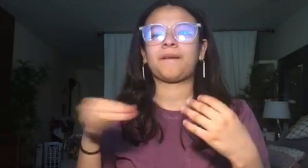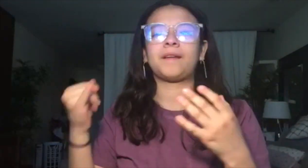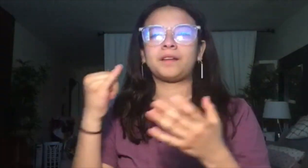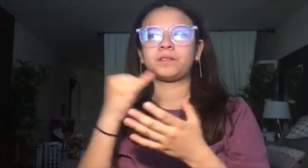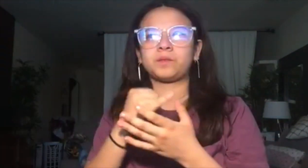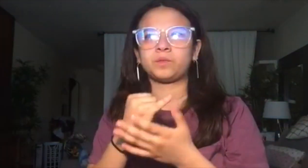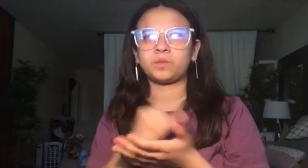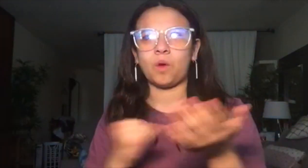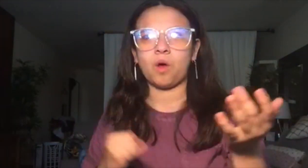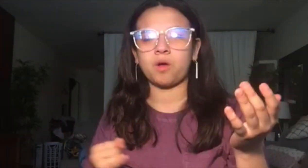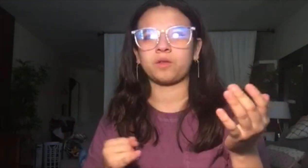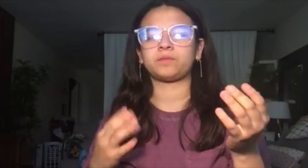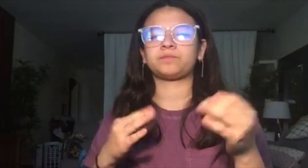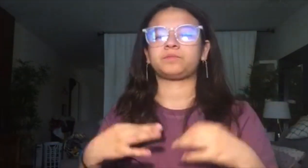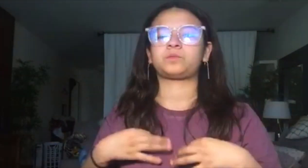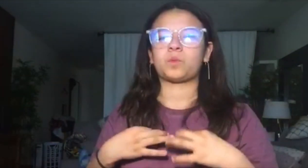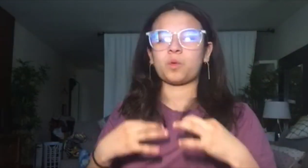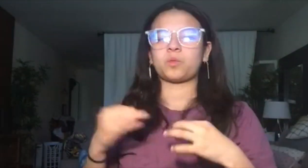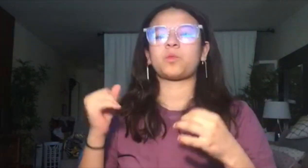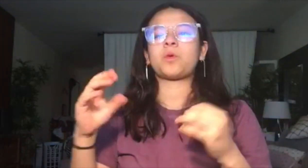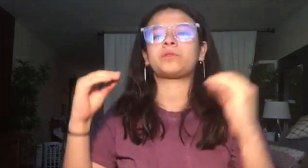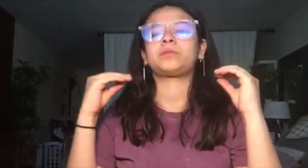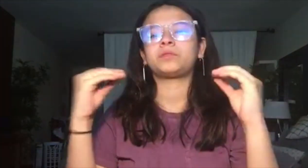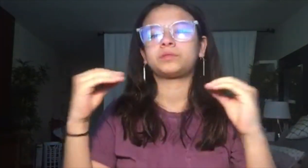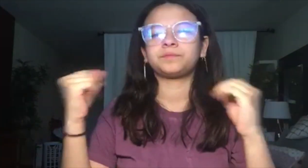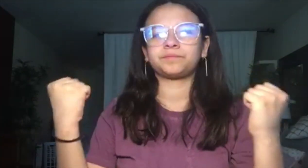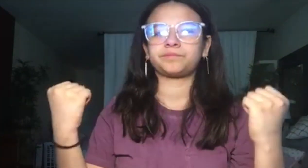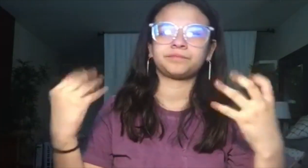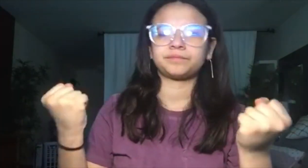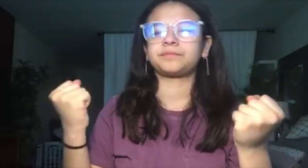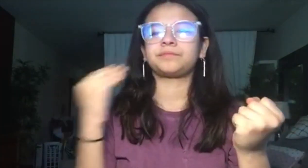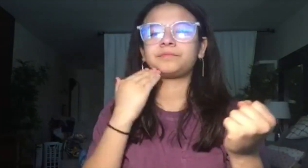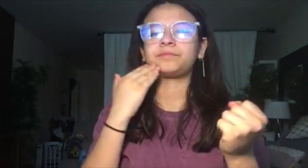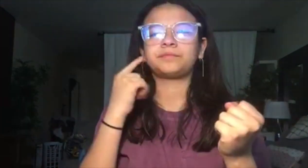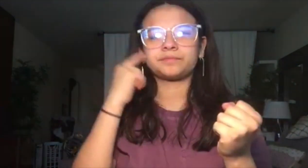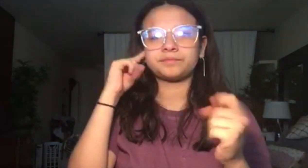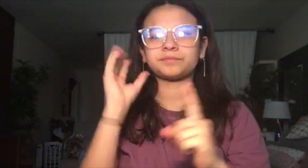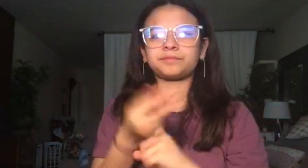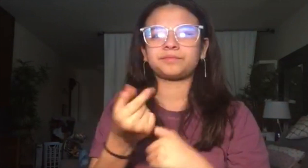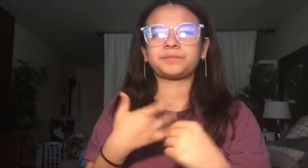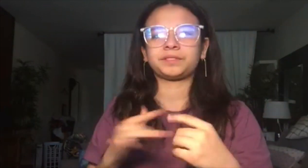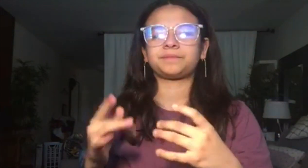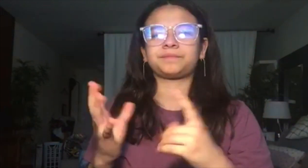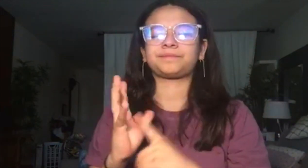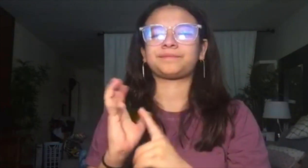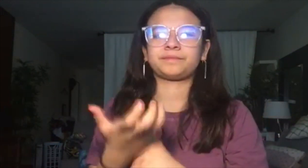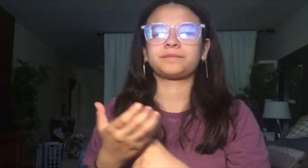stuff and clothes. And also drawing close or teaching ASL for deaf culture.